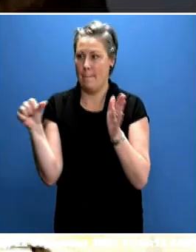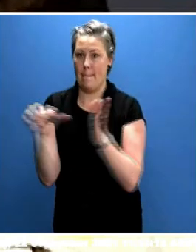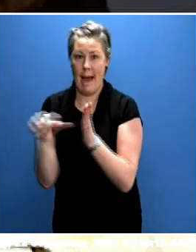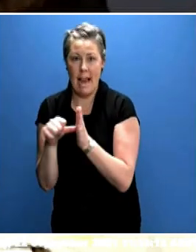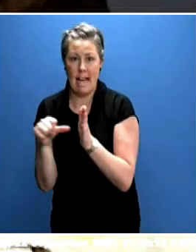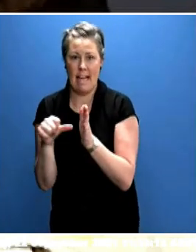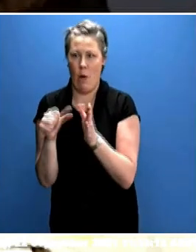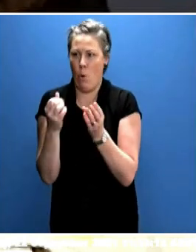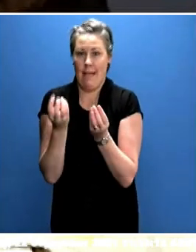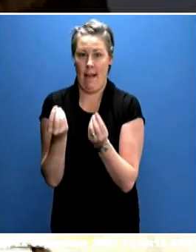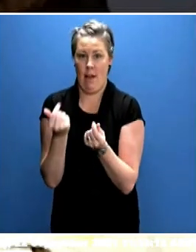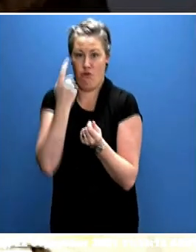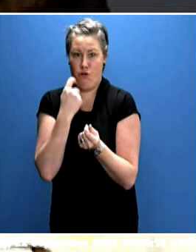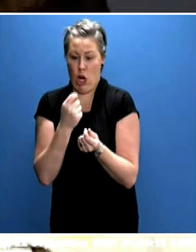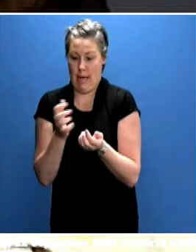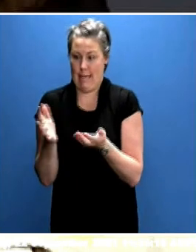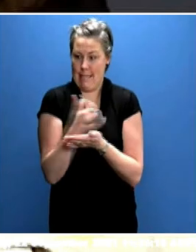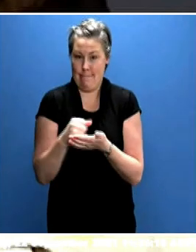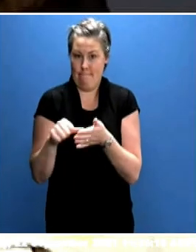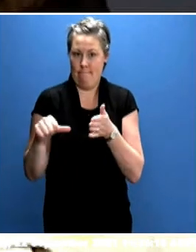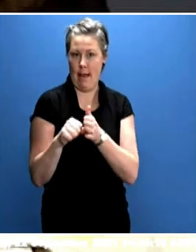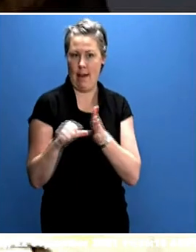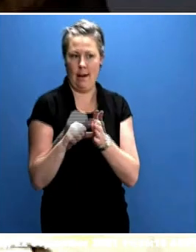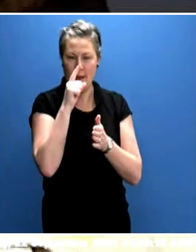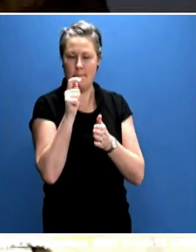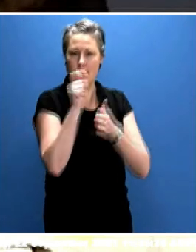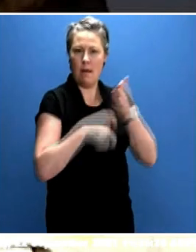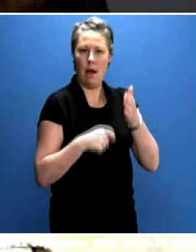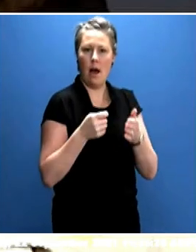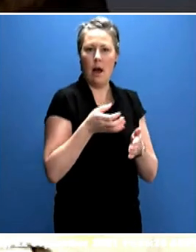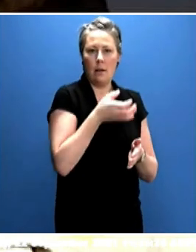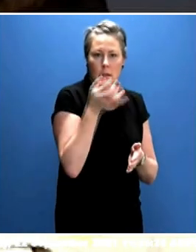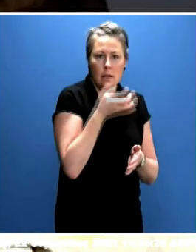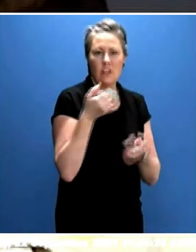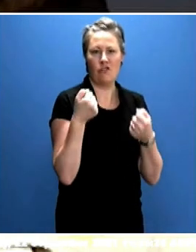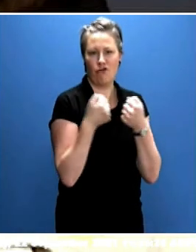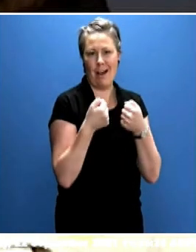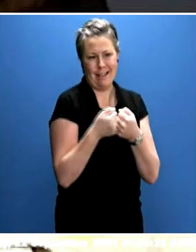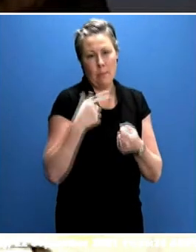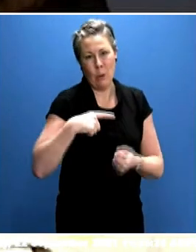drug addiction, and these children will be committing dishonesty offences